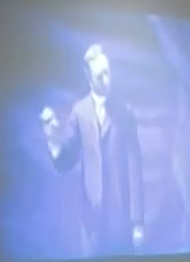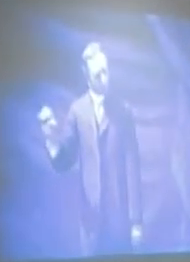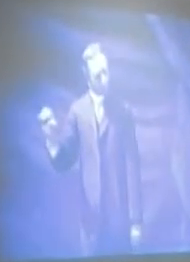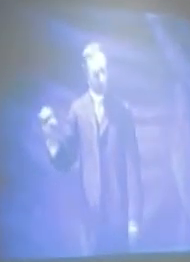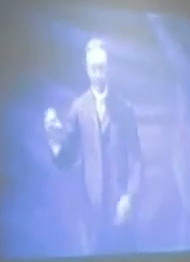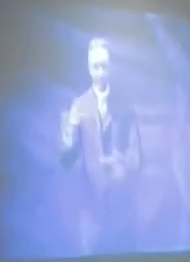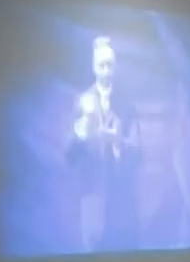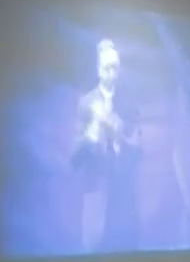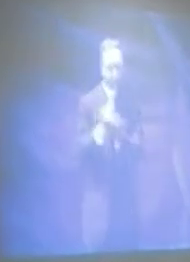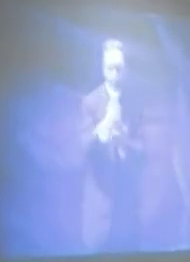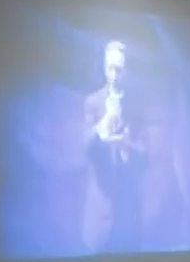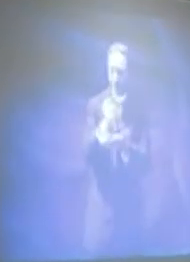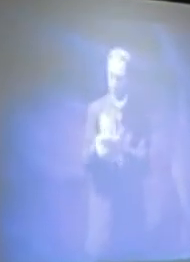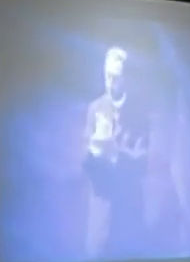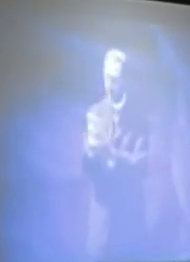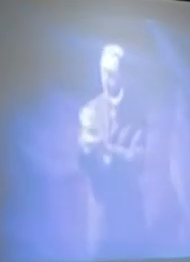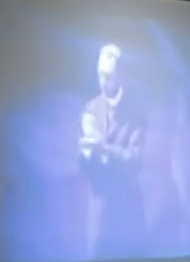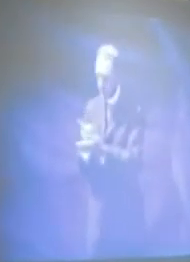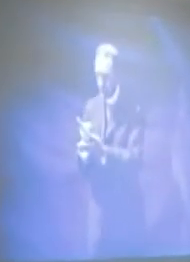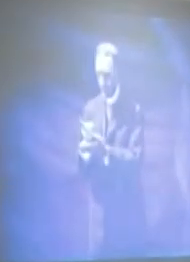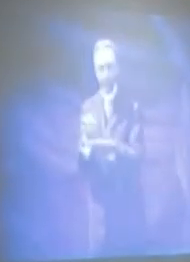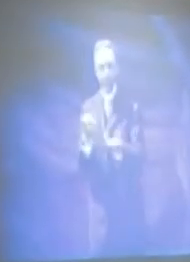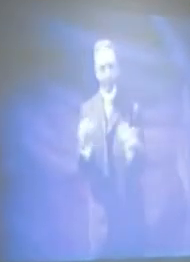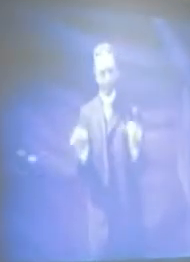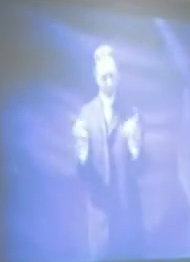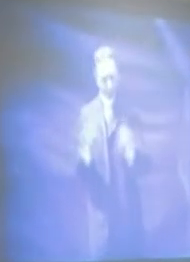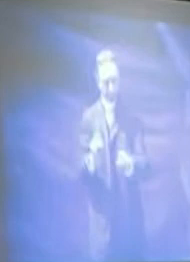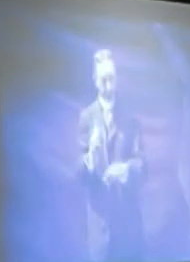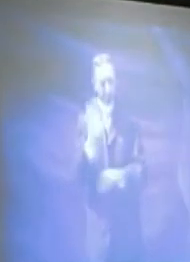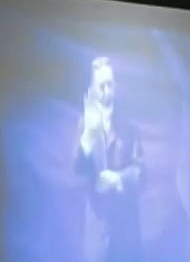I thought it was pretty interesting the way he does an "L" like a gun. [demonstrates]